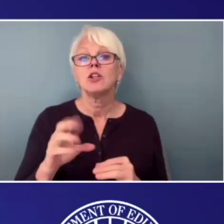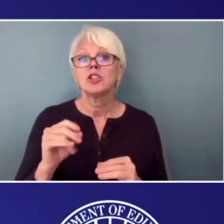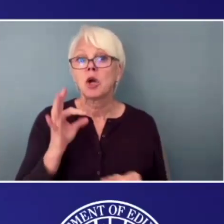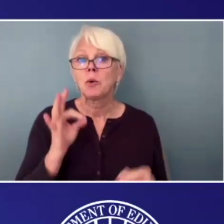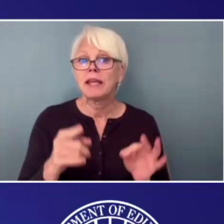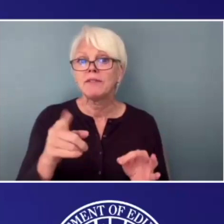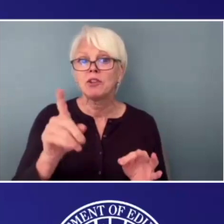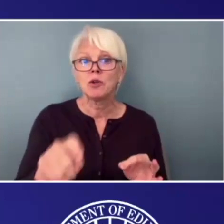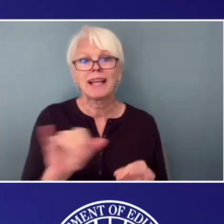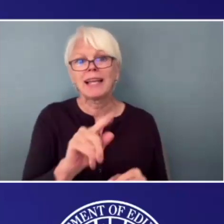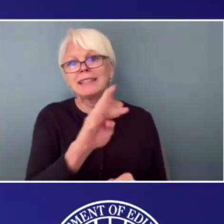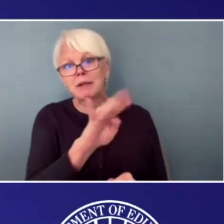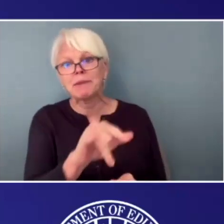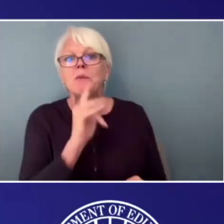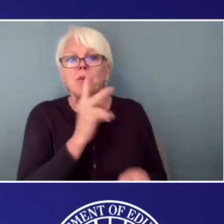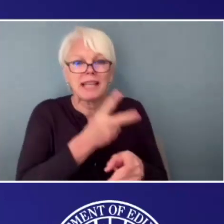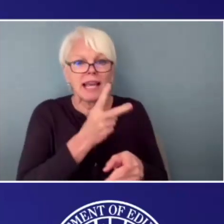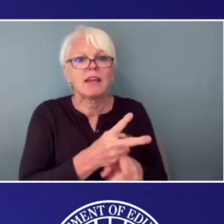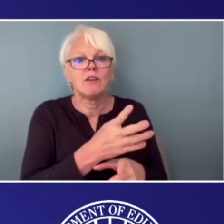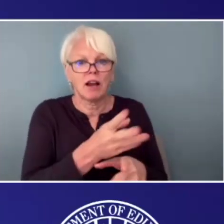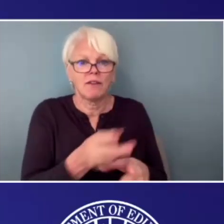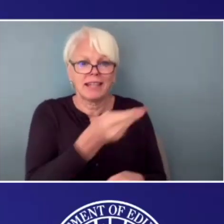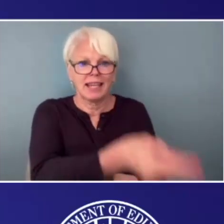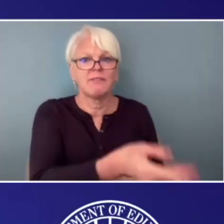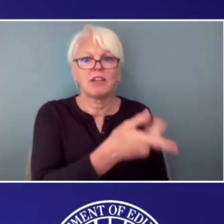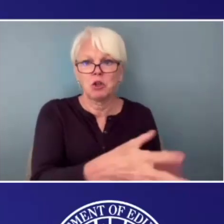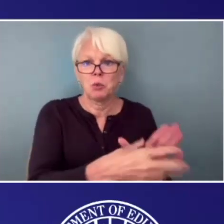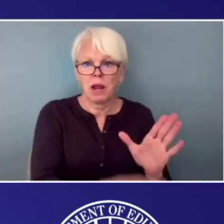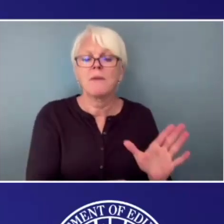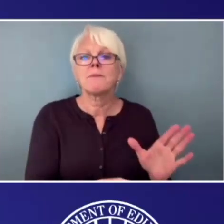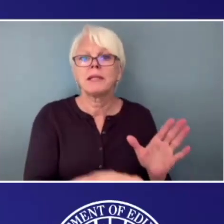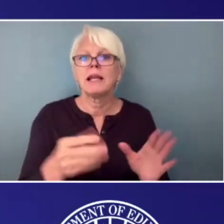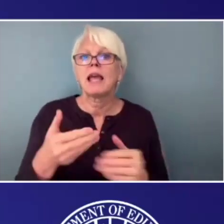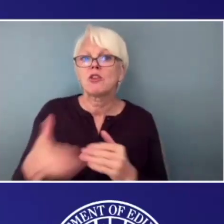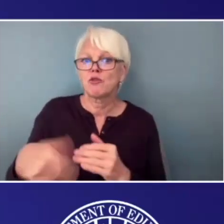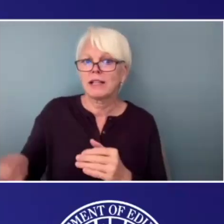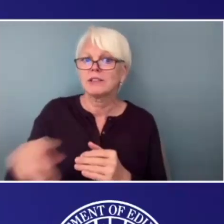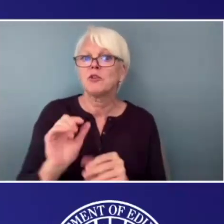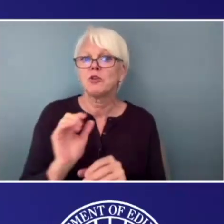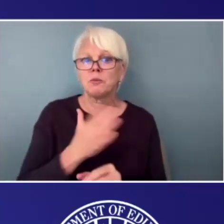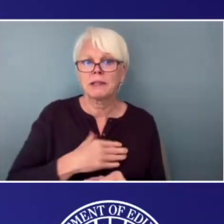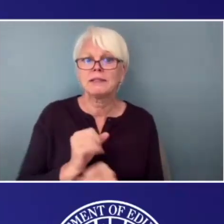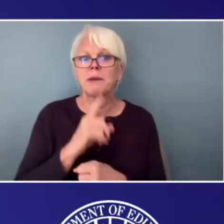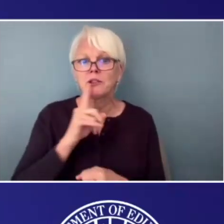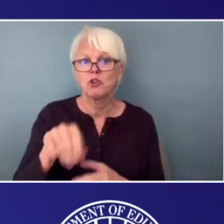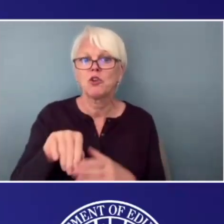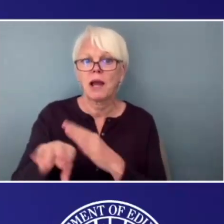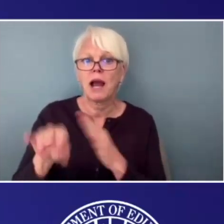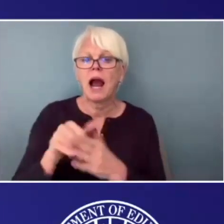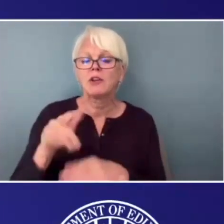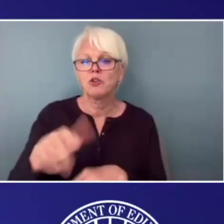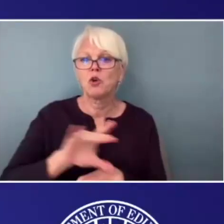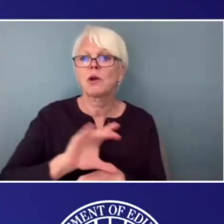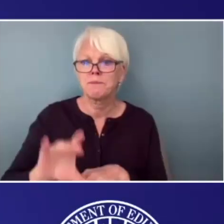Timothy will take care of getting things to you and the rest of you, please make sure that you can access it on your computer if at all possible.